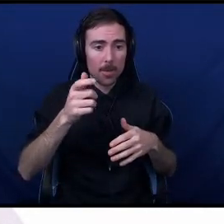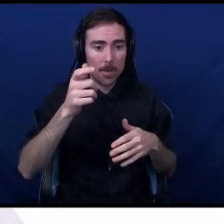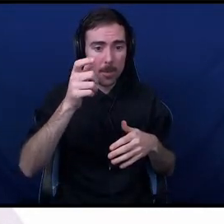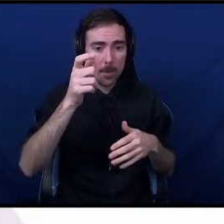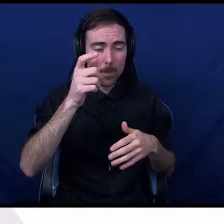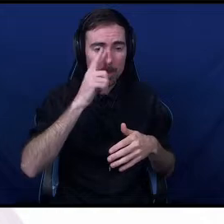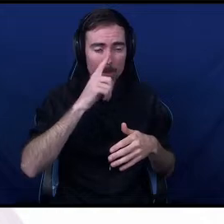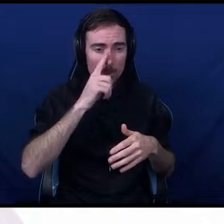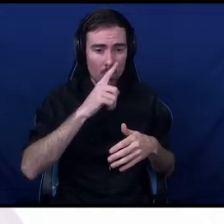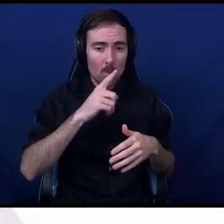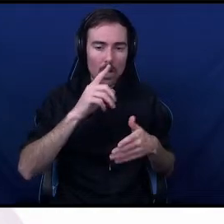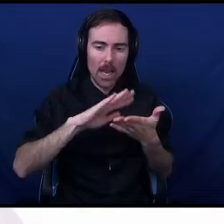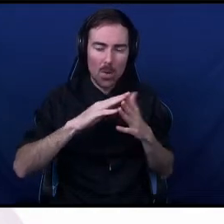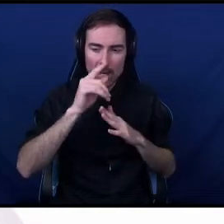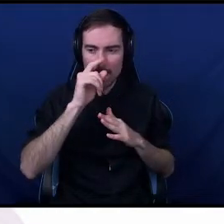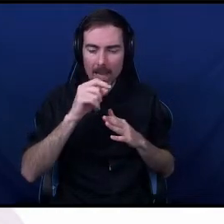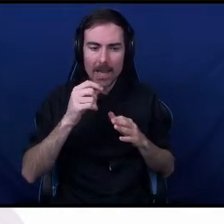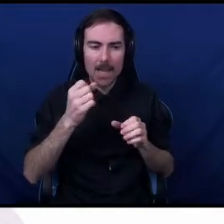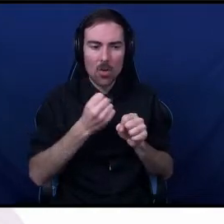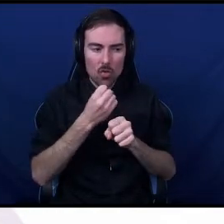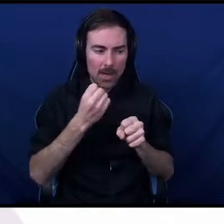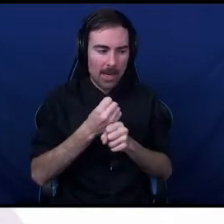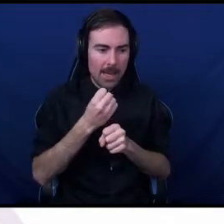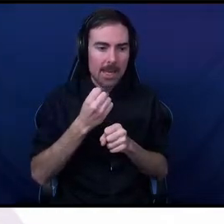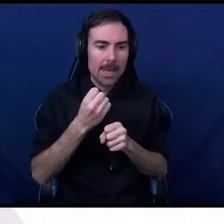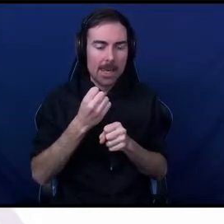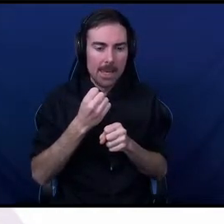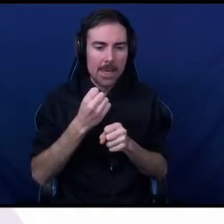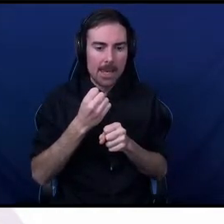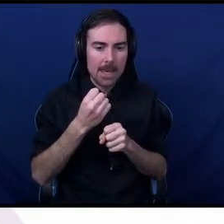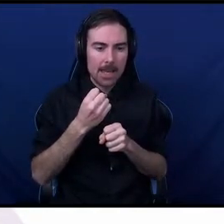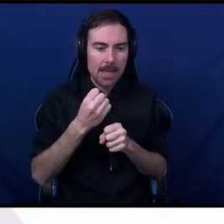solution that let you know, local governments repair areas